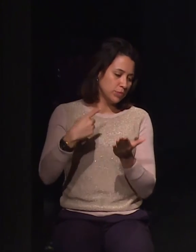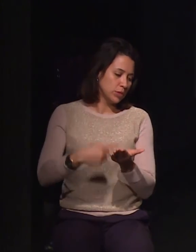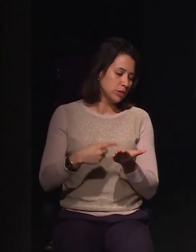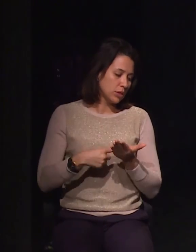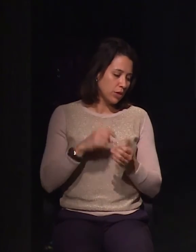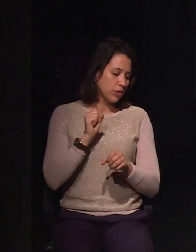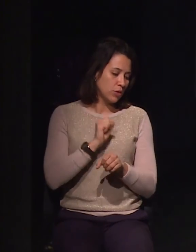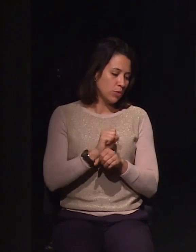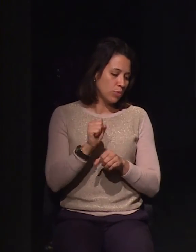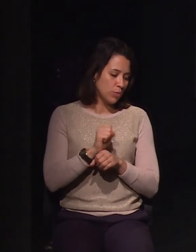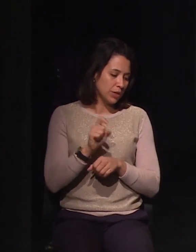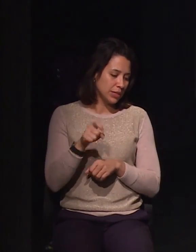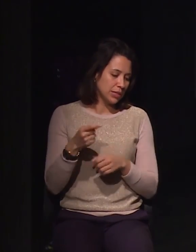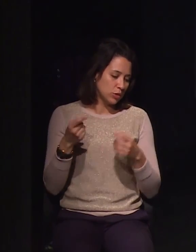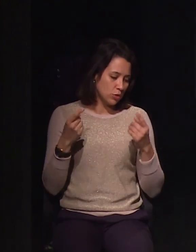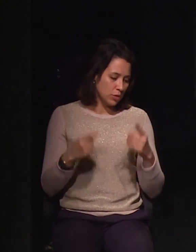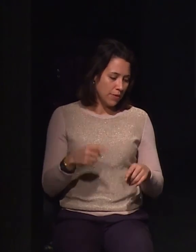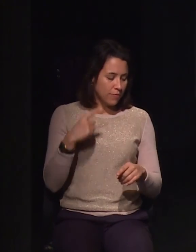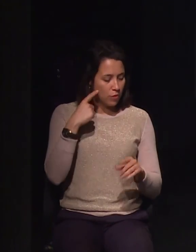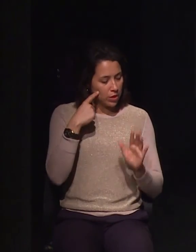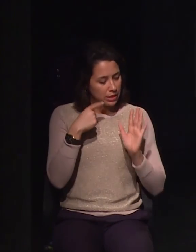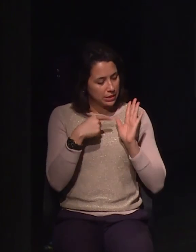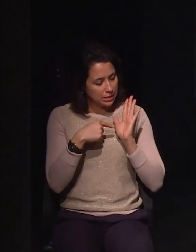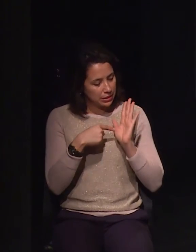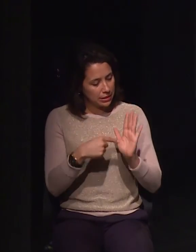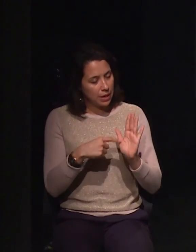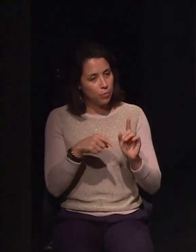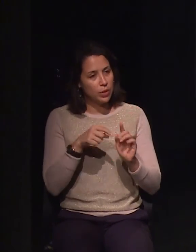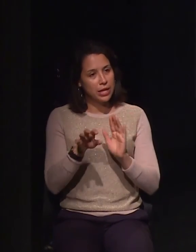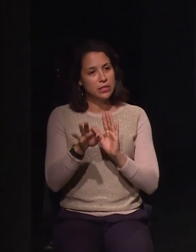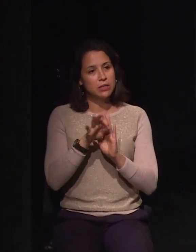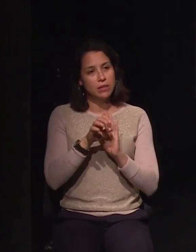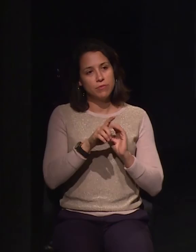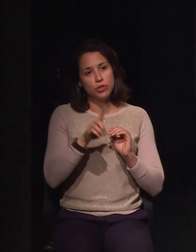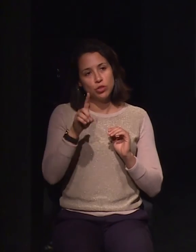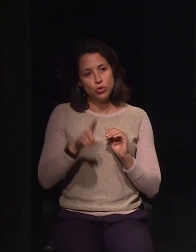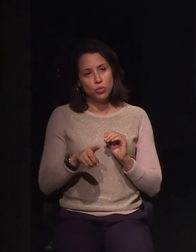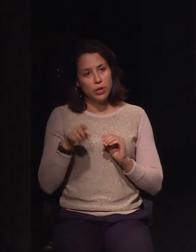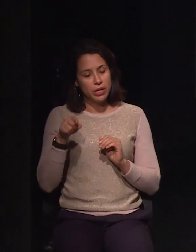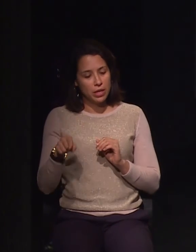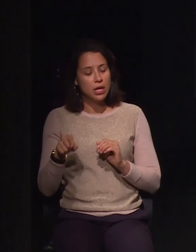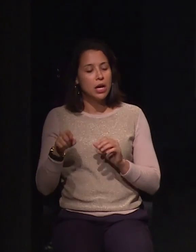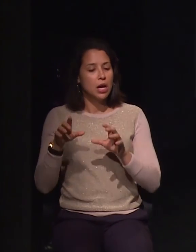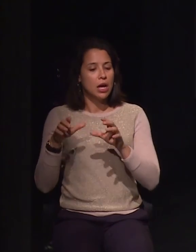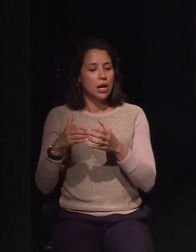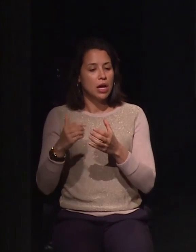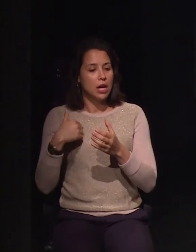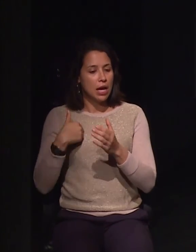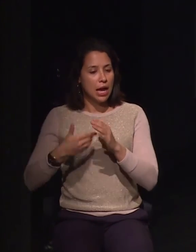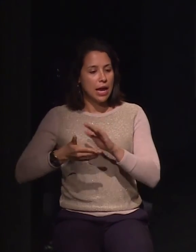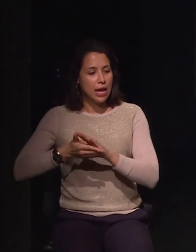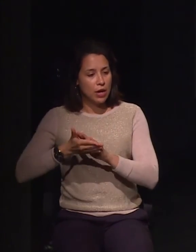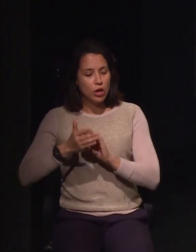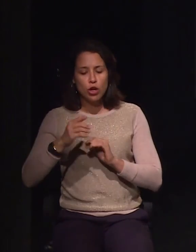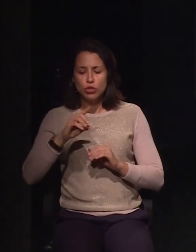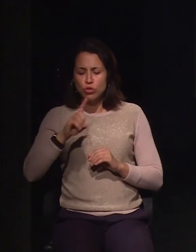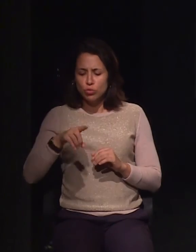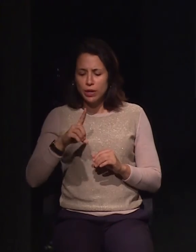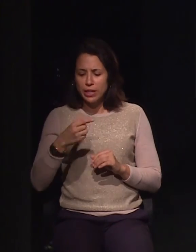that right now, say Detroit Jit, when I discovered it, I run a major dance festival, the Vail dance festival, and I brought Detroit Jit to my festival and put it on a national stage